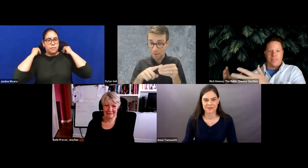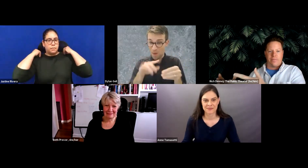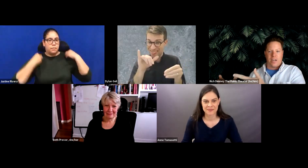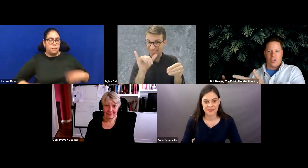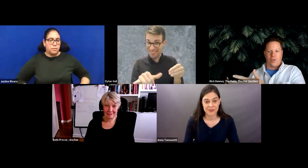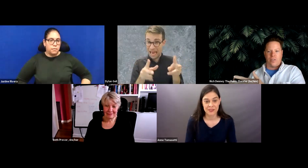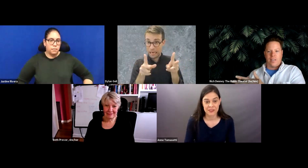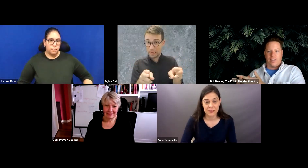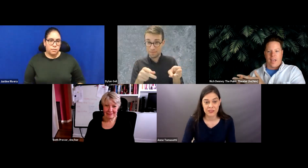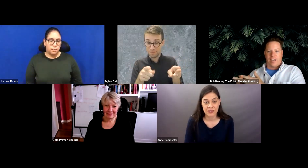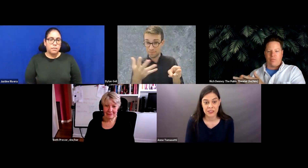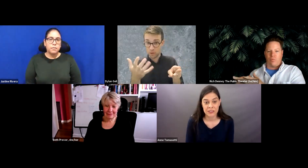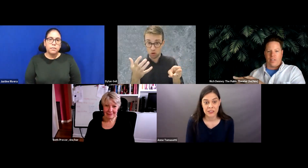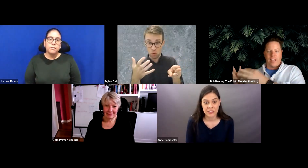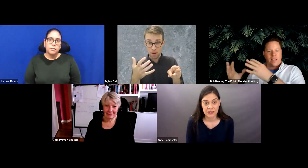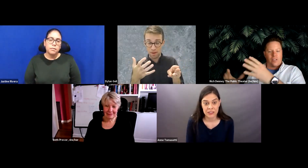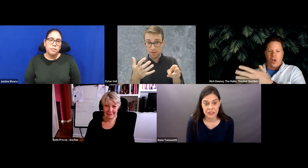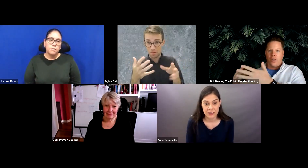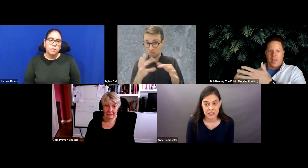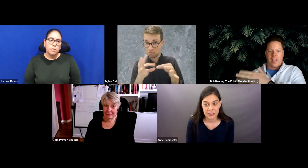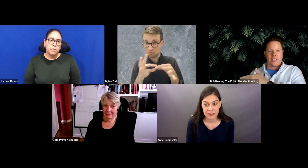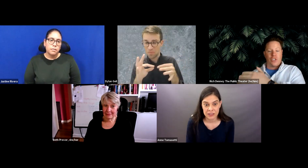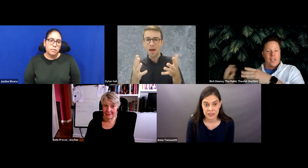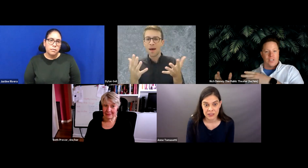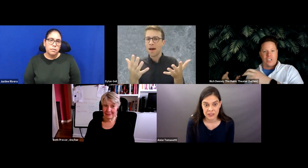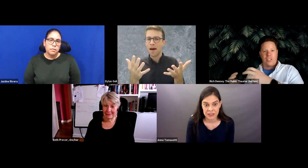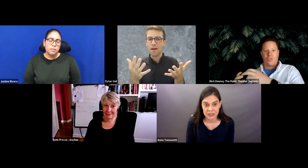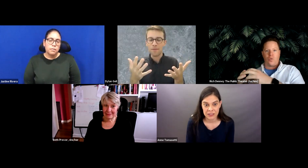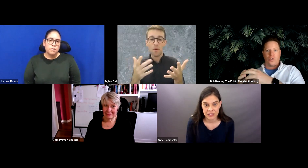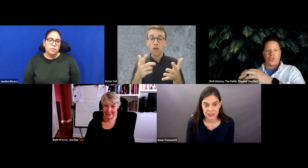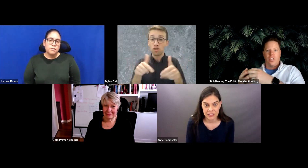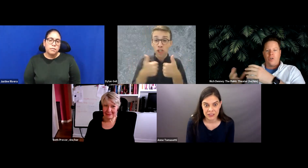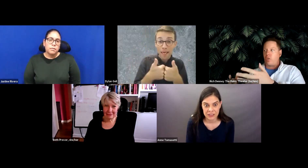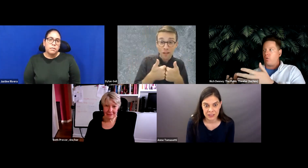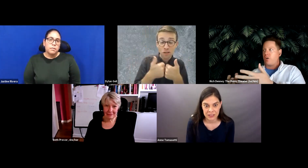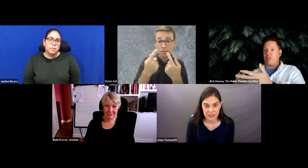of the video, what called to mind challenges or the work? You